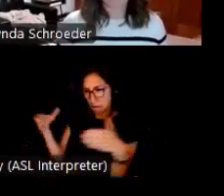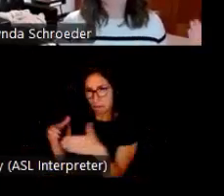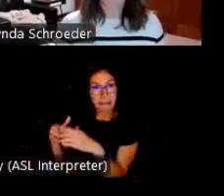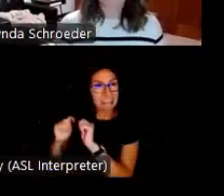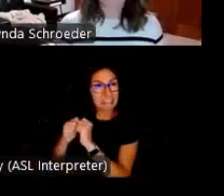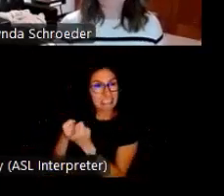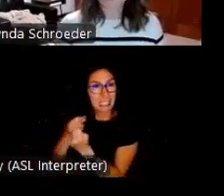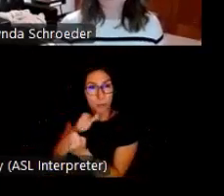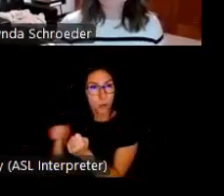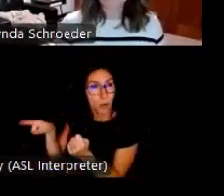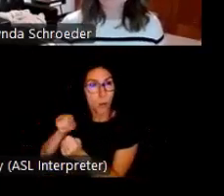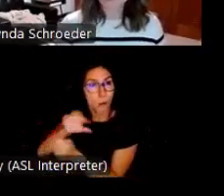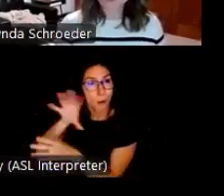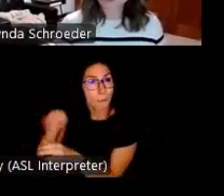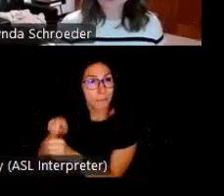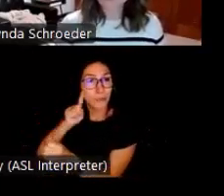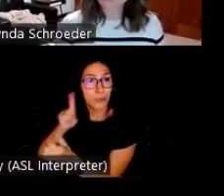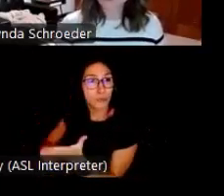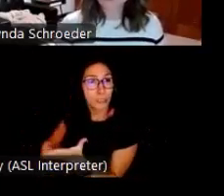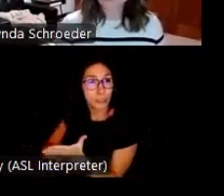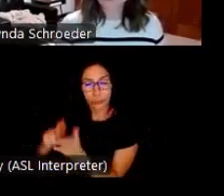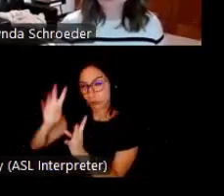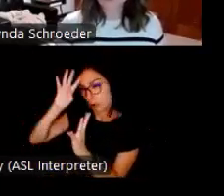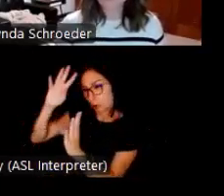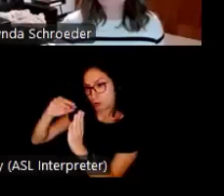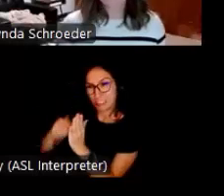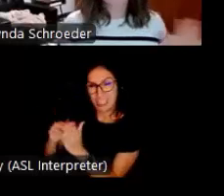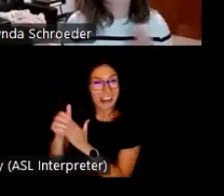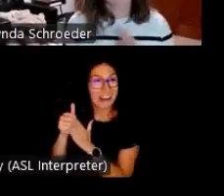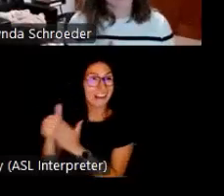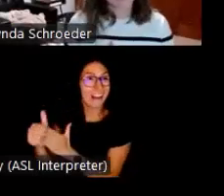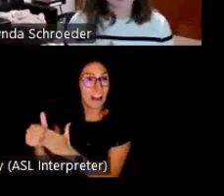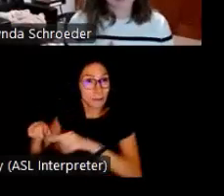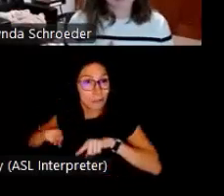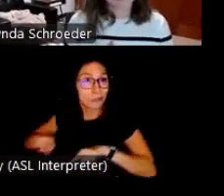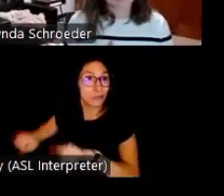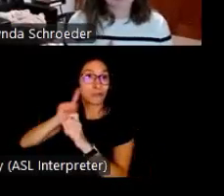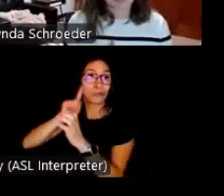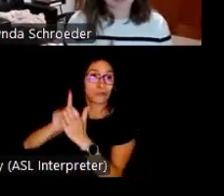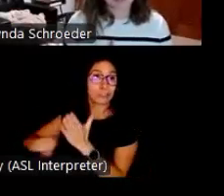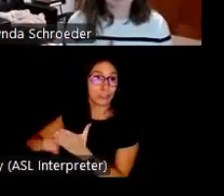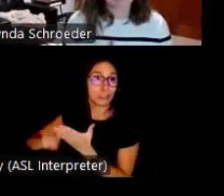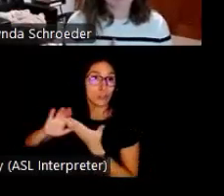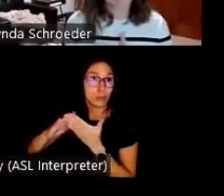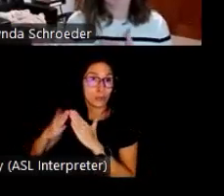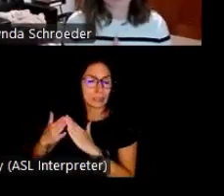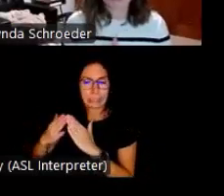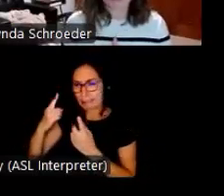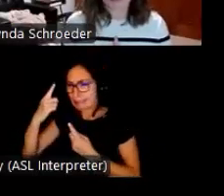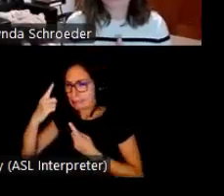to communicate during the research with community and how you plan to disseminate throughout the process